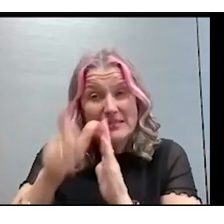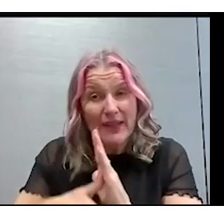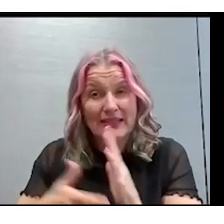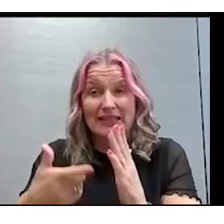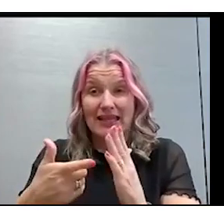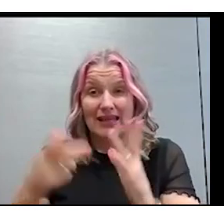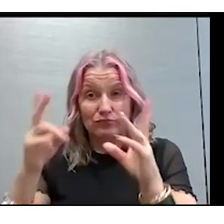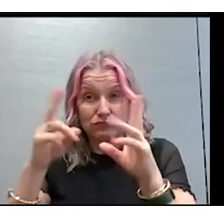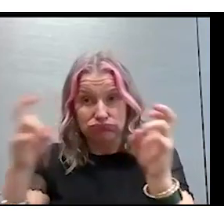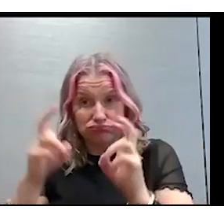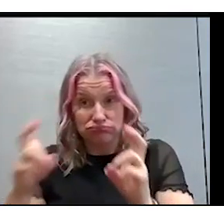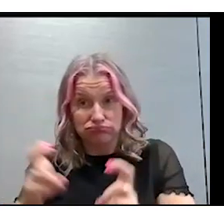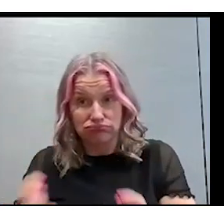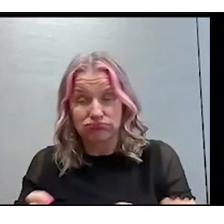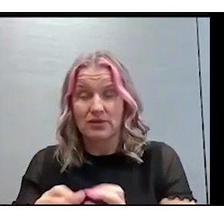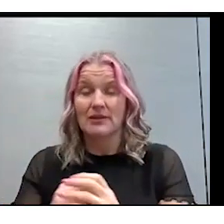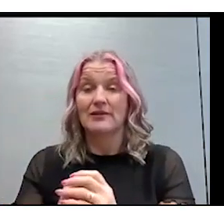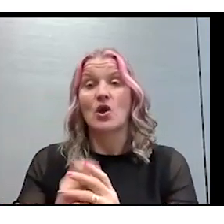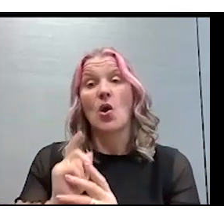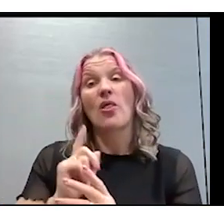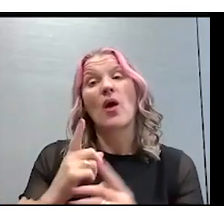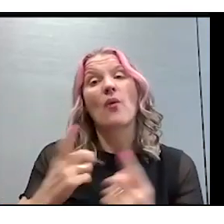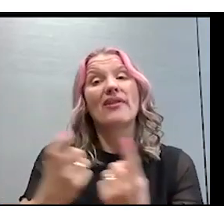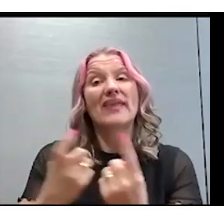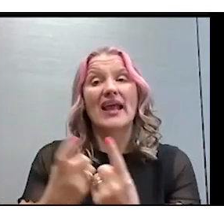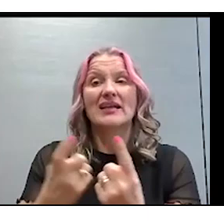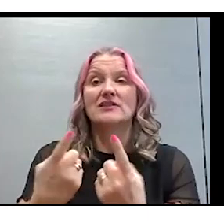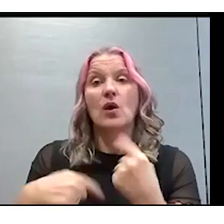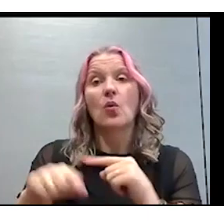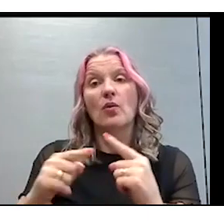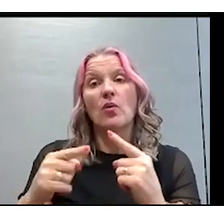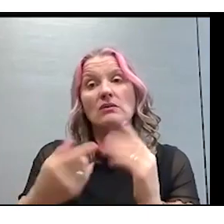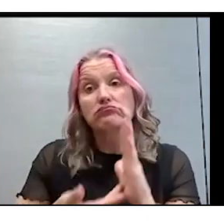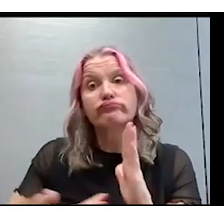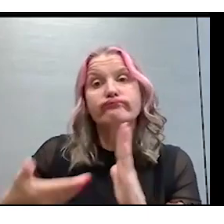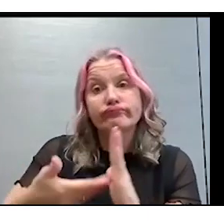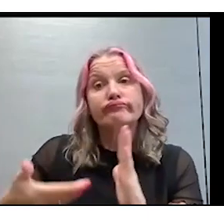So for that use case, those would be the type of components that we would put into there.